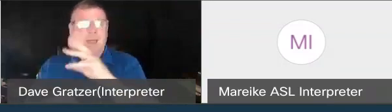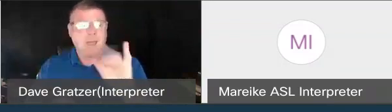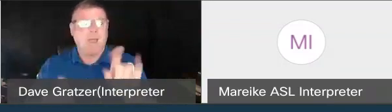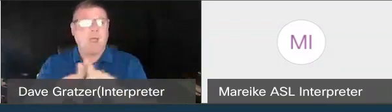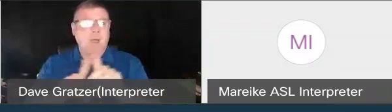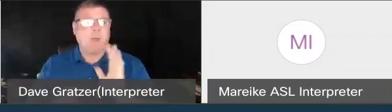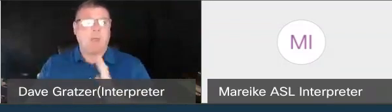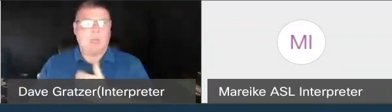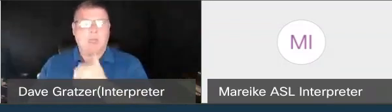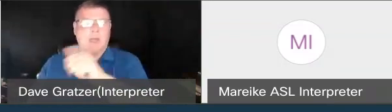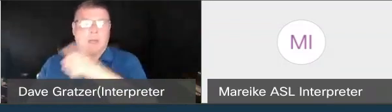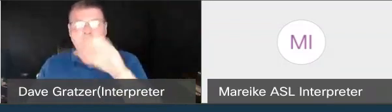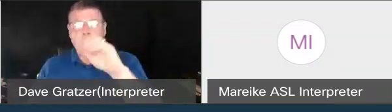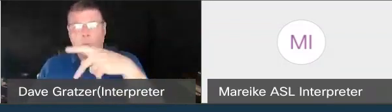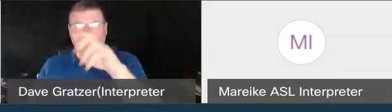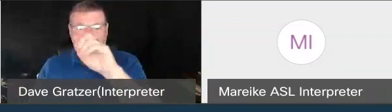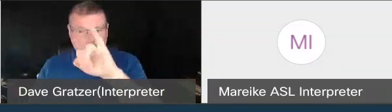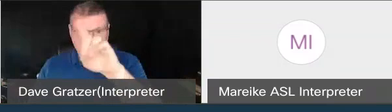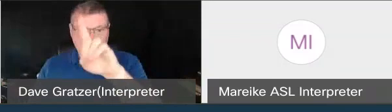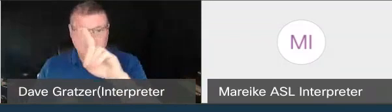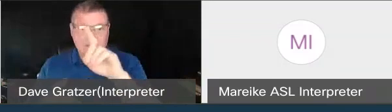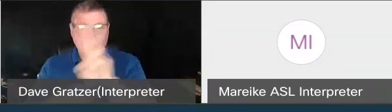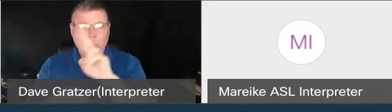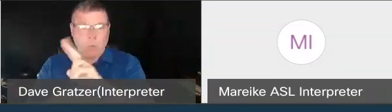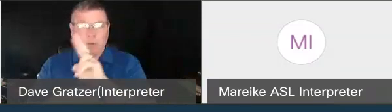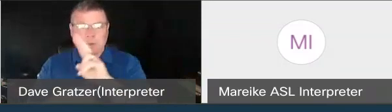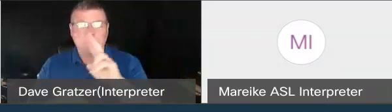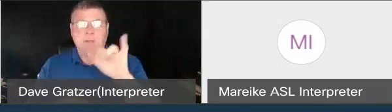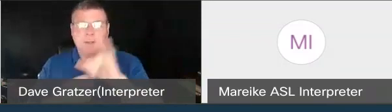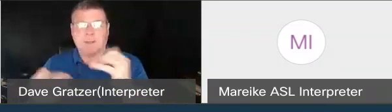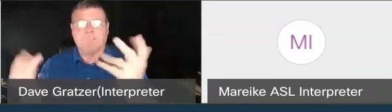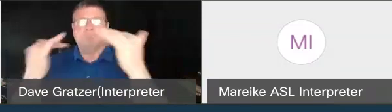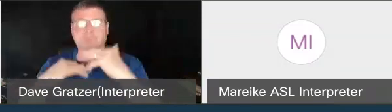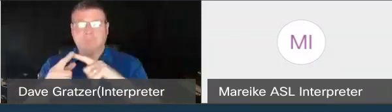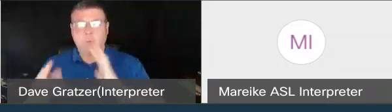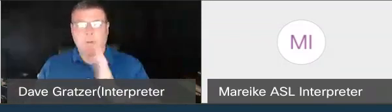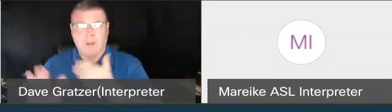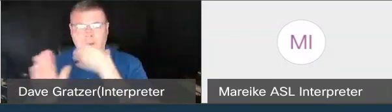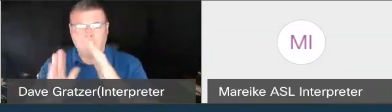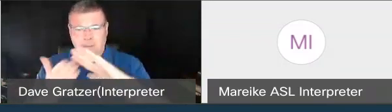and other opioid use disorders that came to our shores. And we started noticing... [Clears throat]